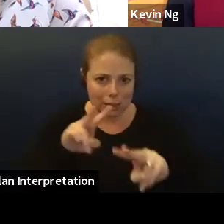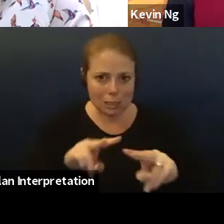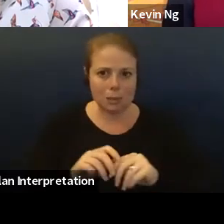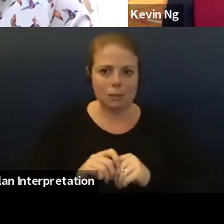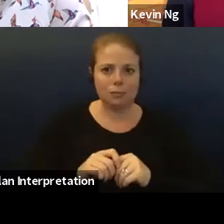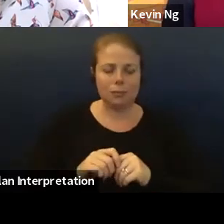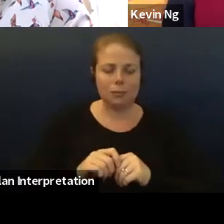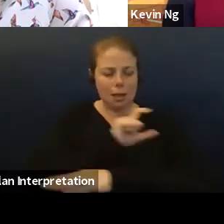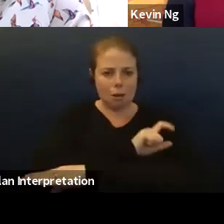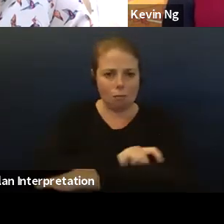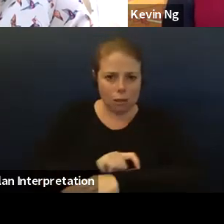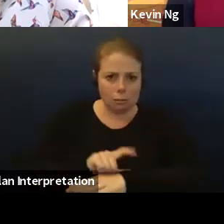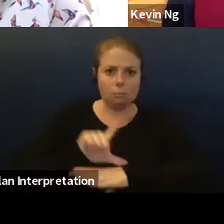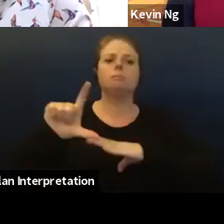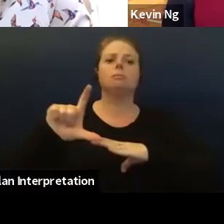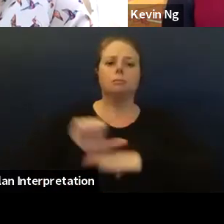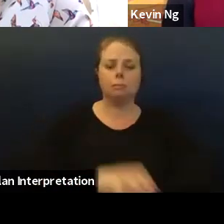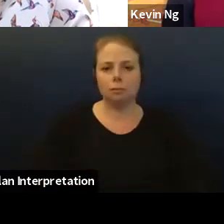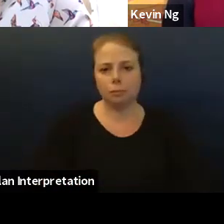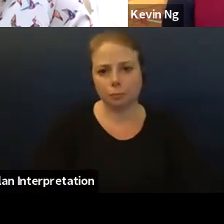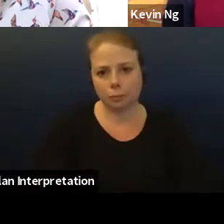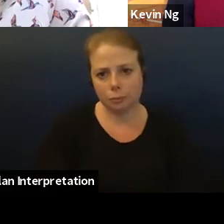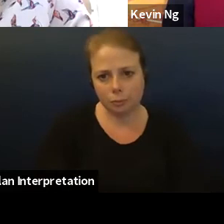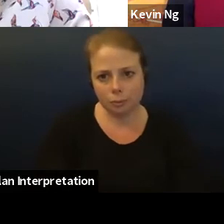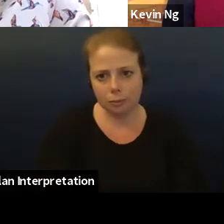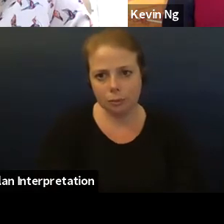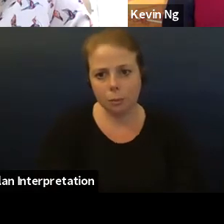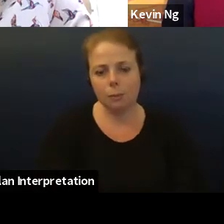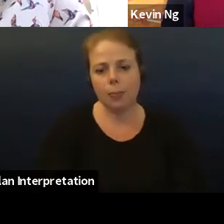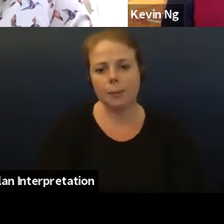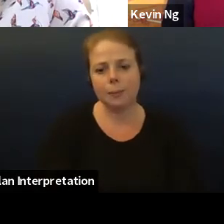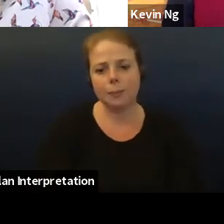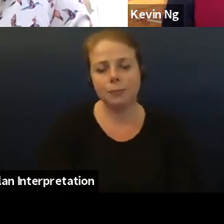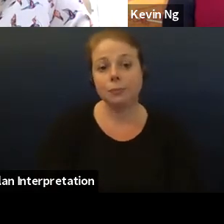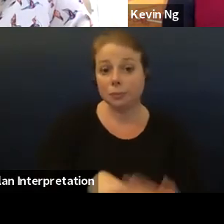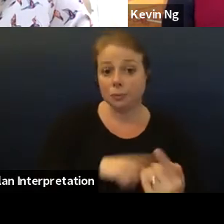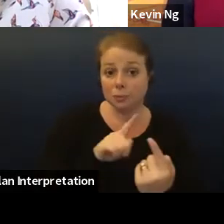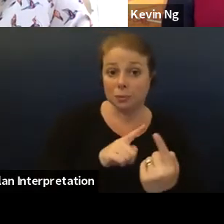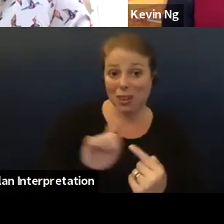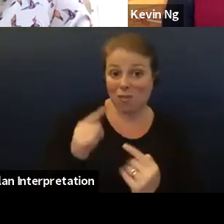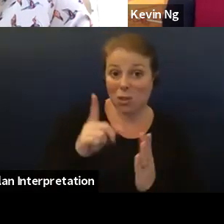And you know there is a process of in the meeting the first thing we do is we show the initial rank